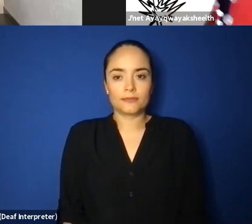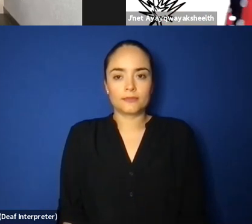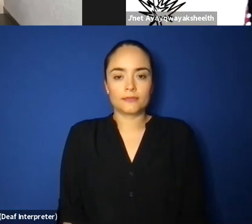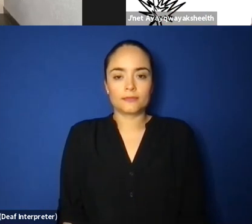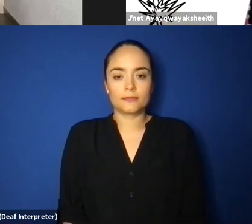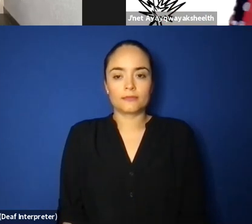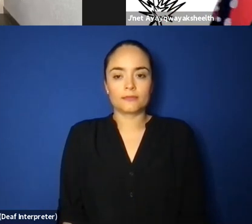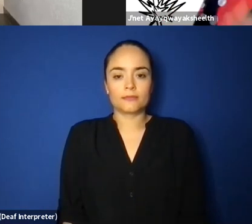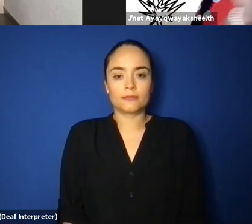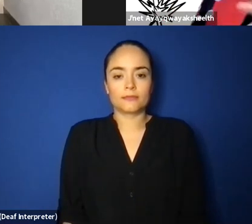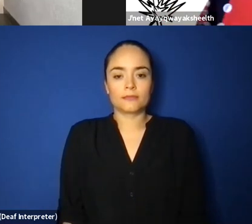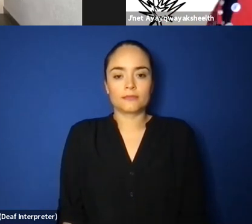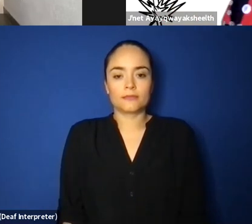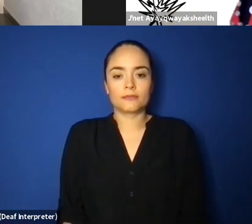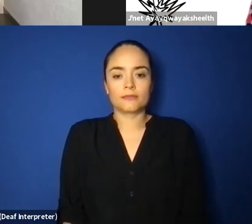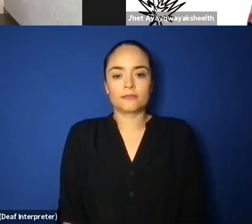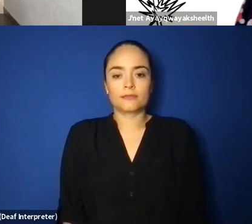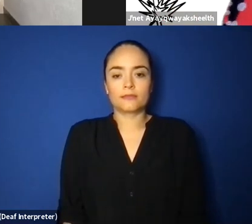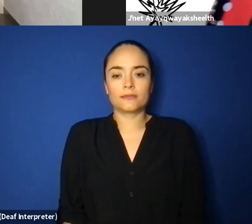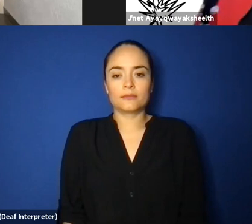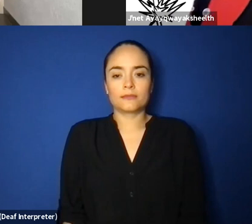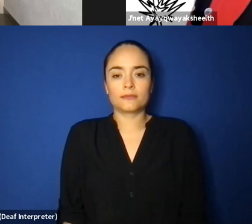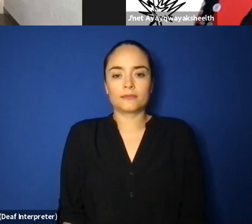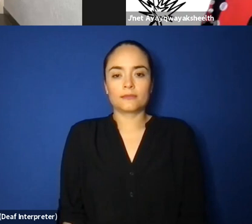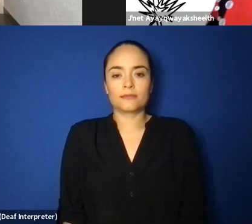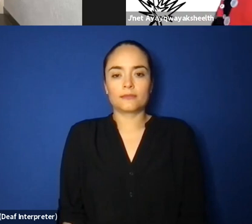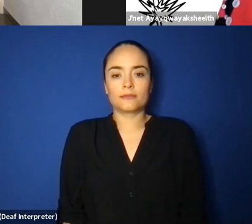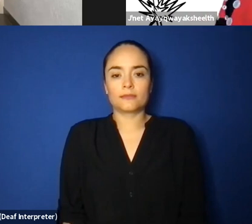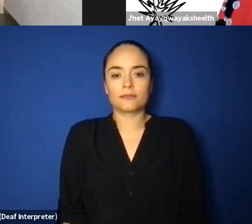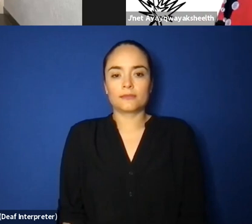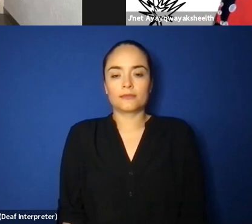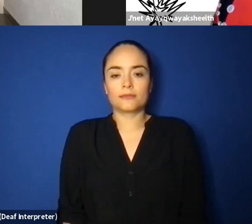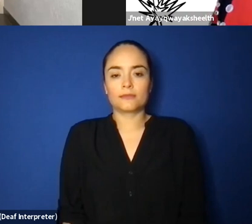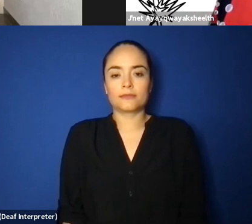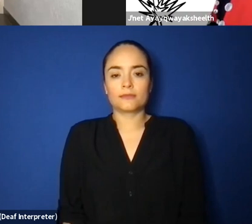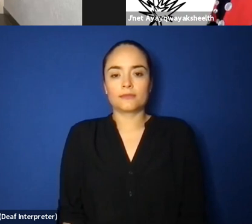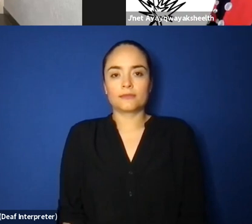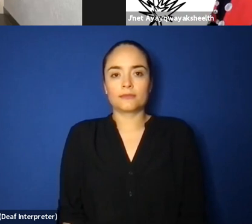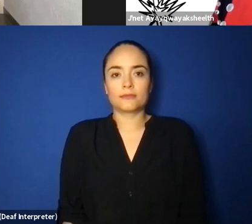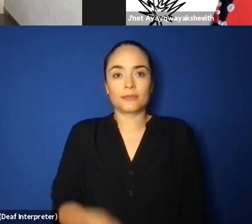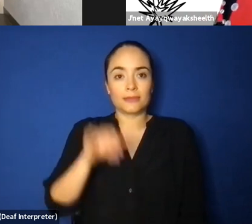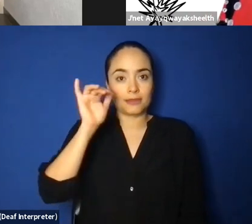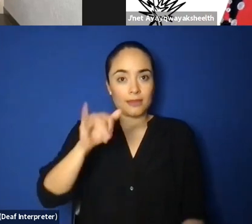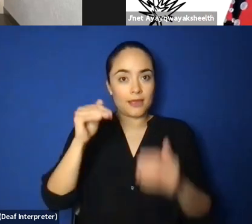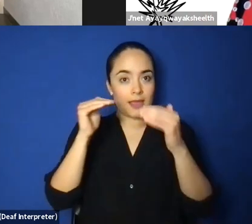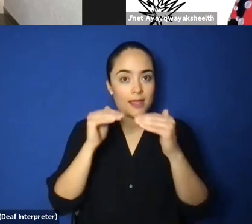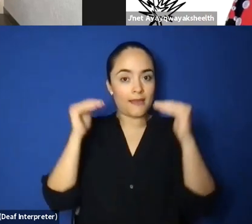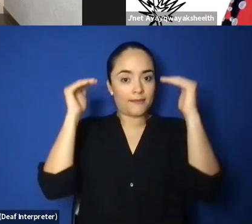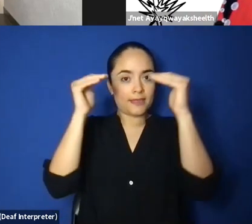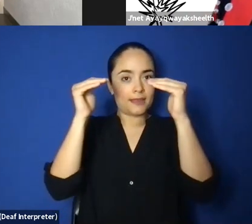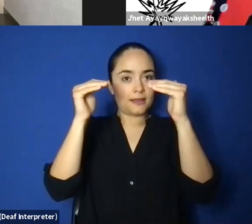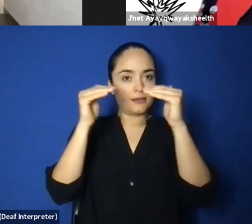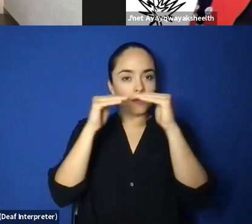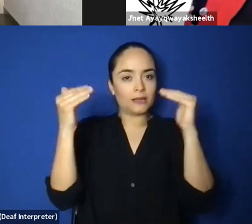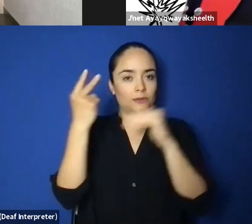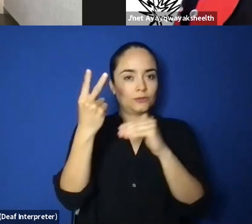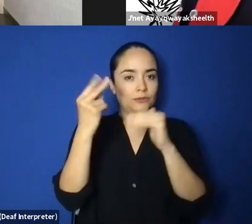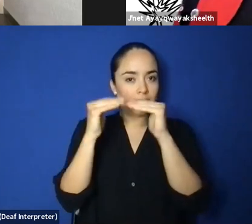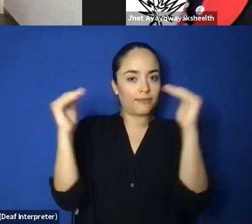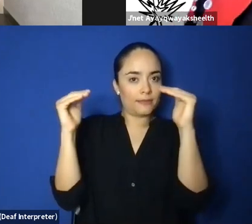Yeah, so that's level two powwow dancing, but that's -- so you have